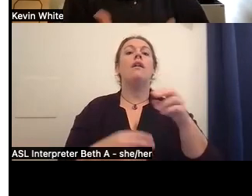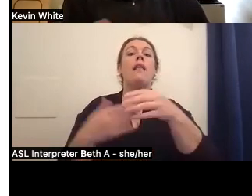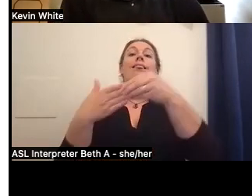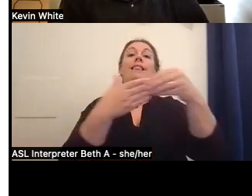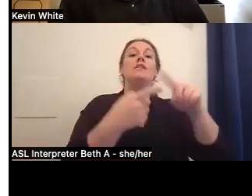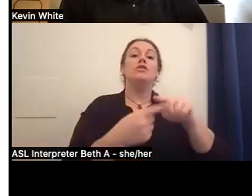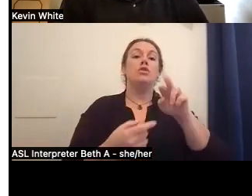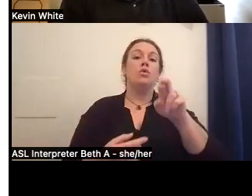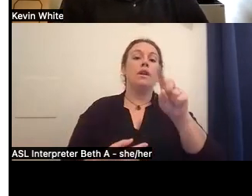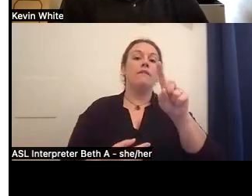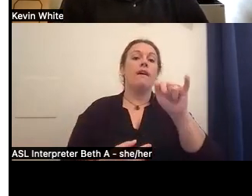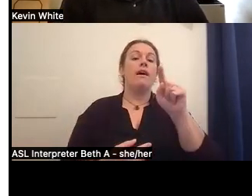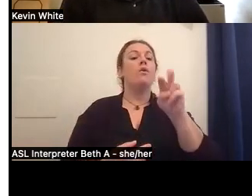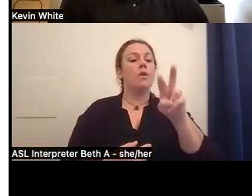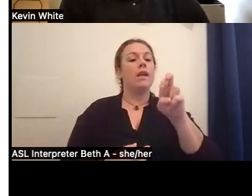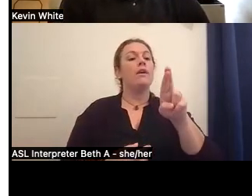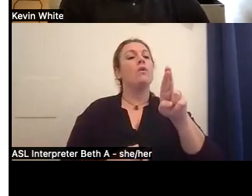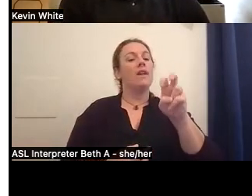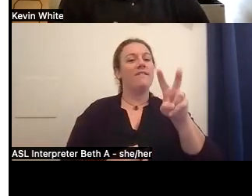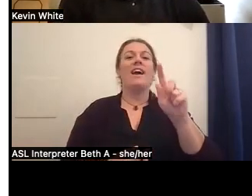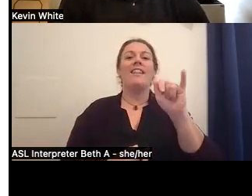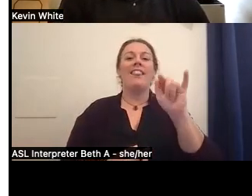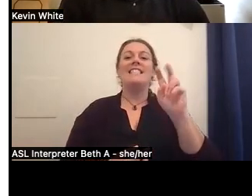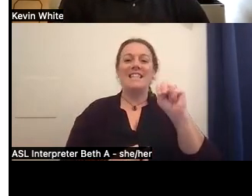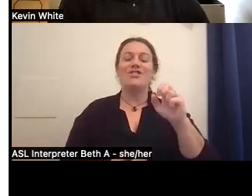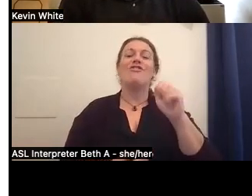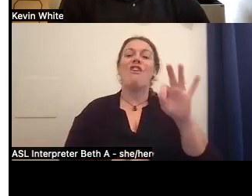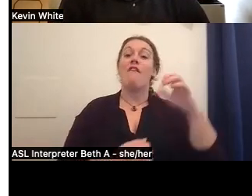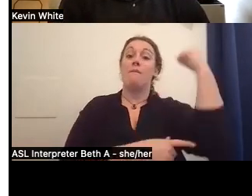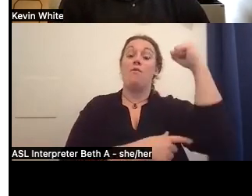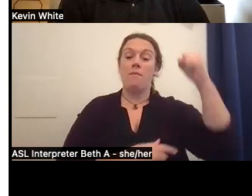I'll give you another example of a revitalization movement and that was out in the plains areas when